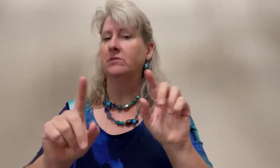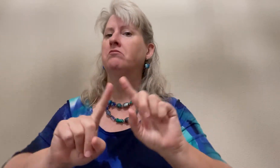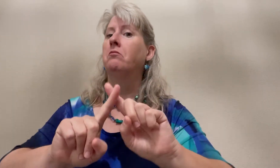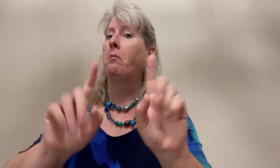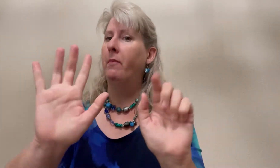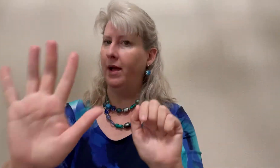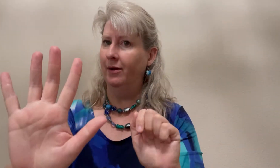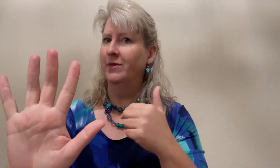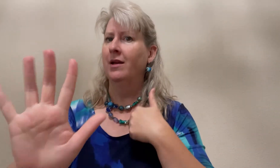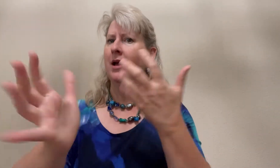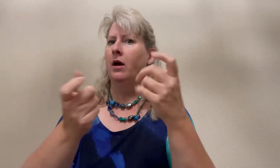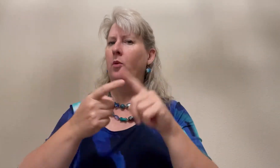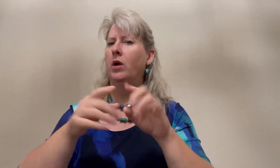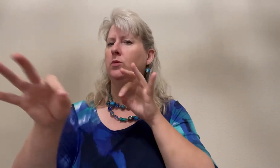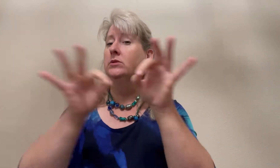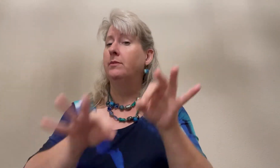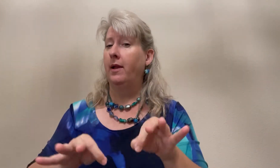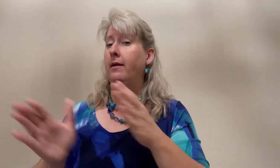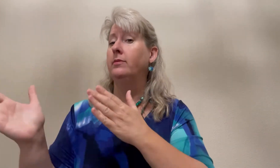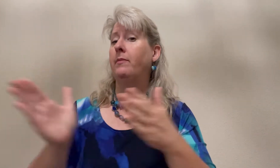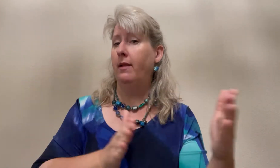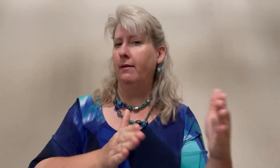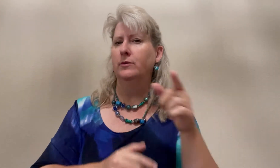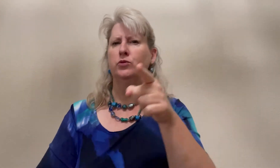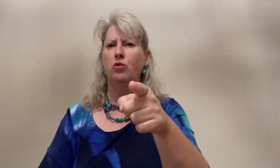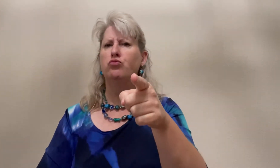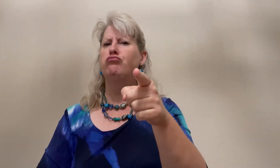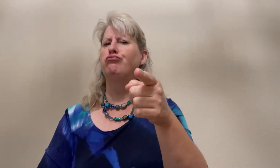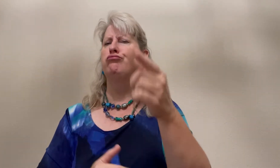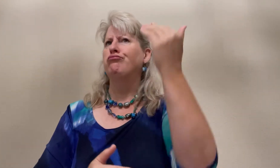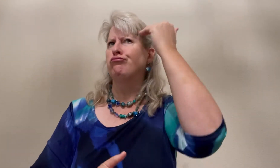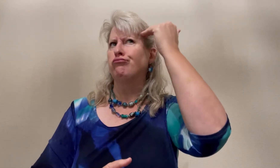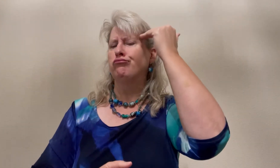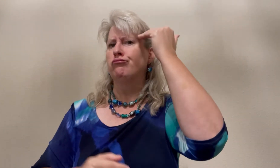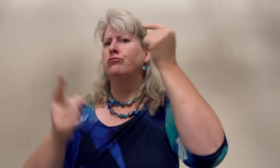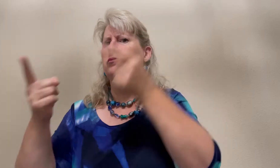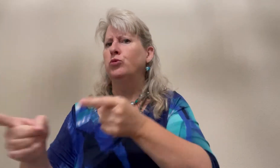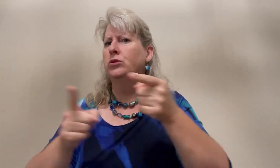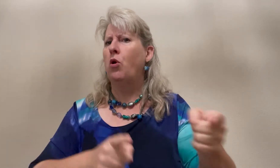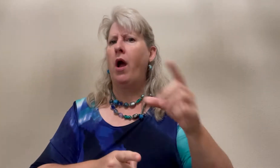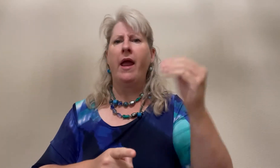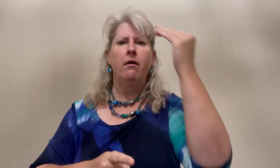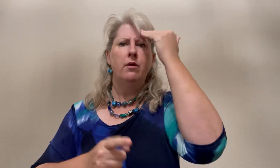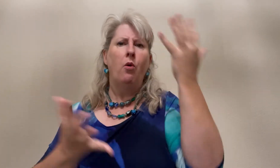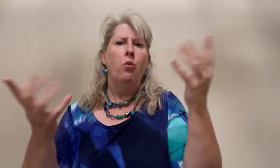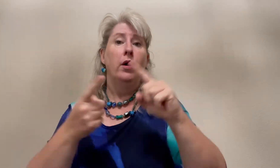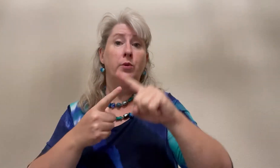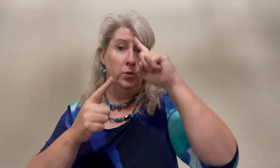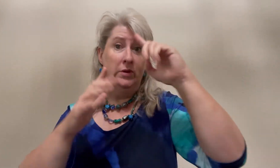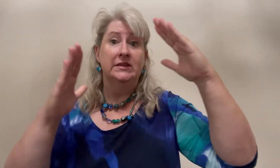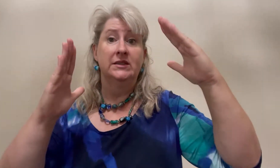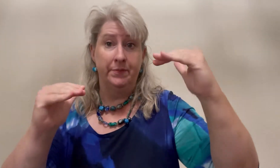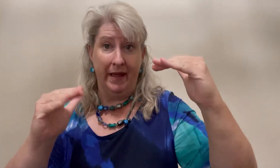But, I want to explain the plan so you know what is going on and what to expect.